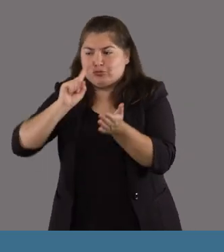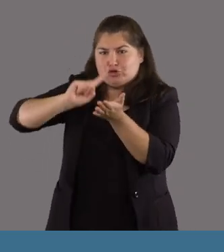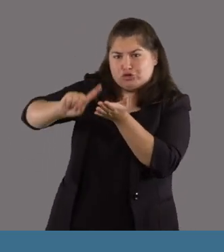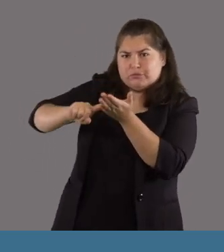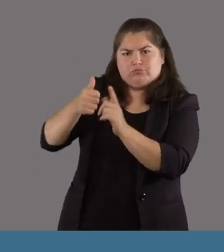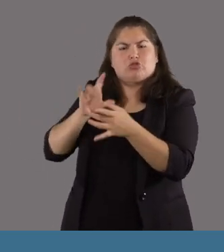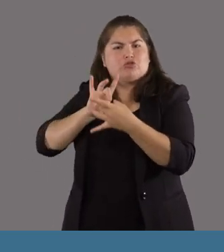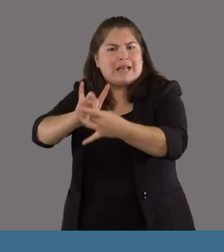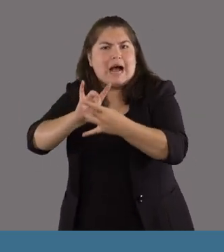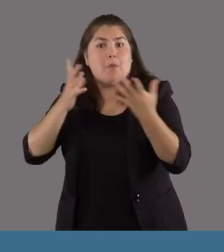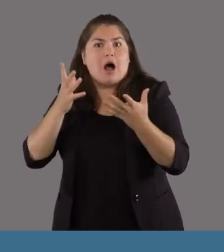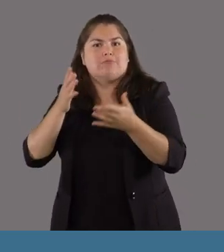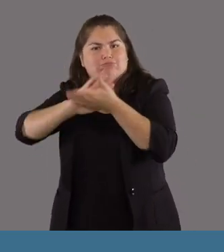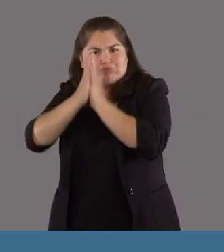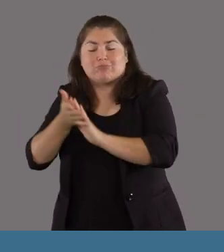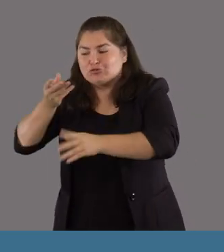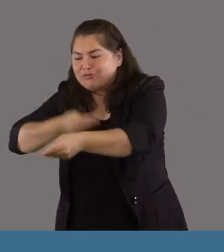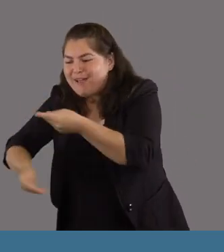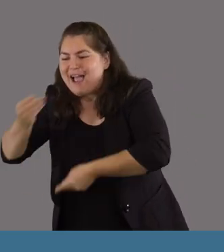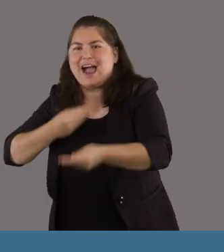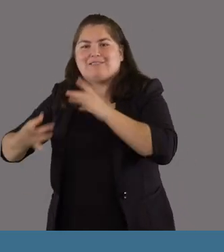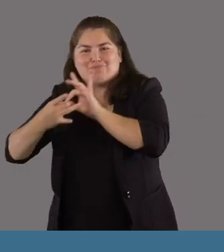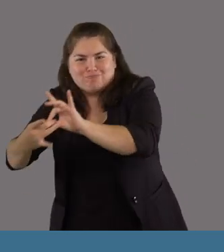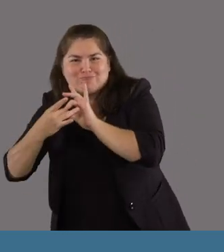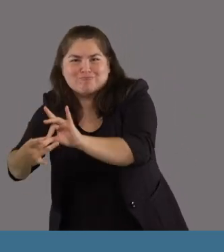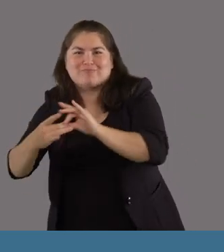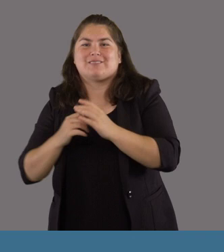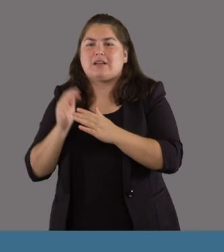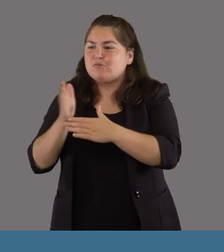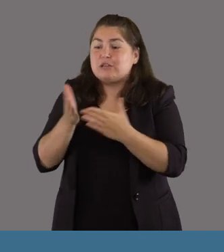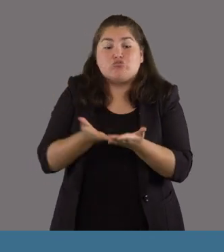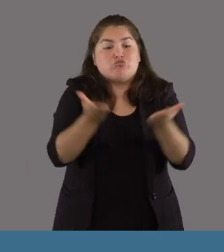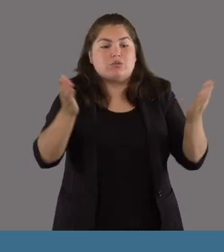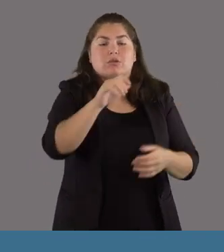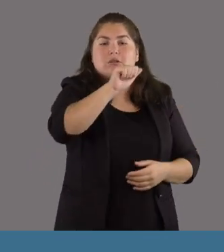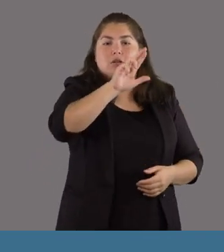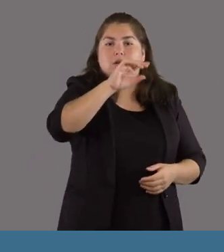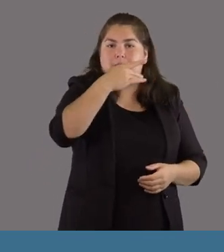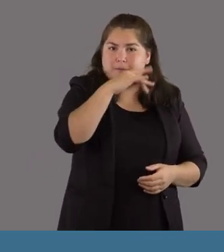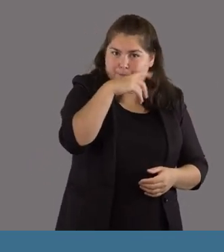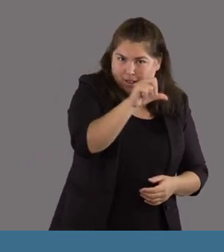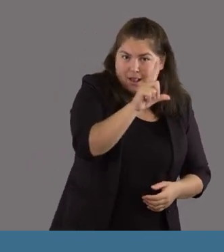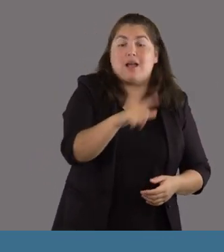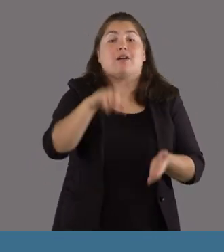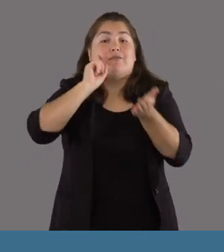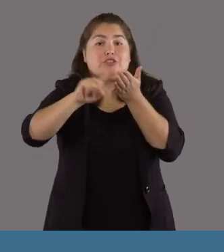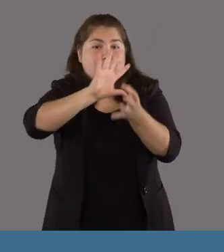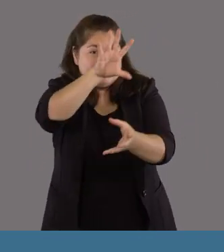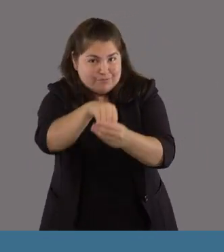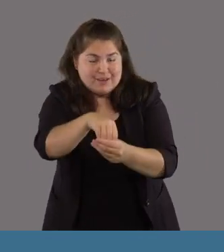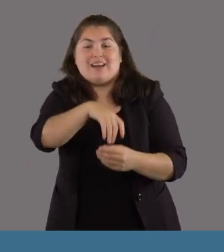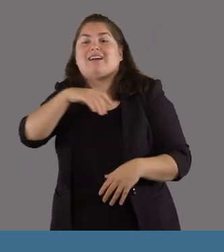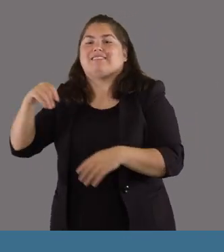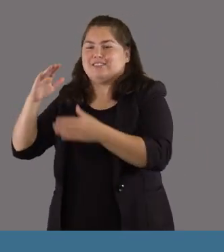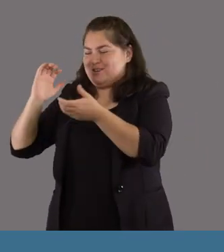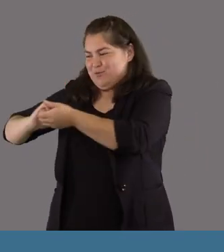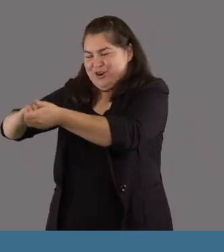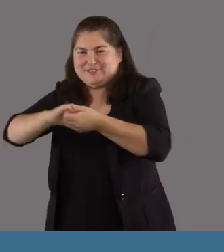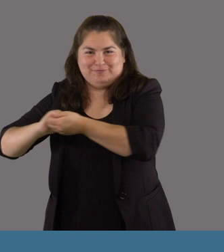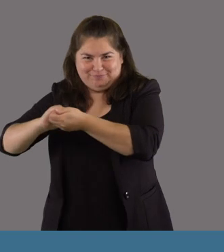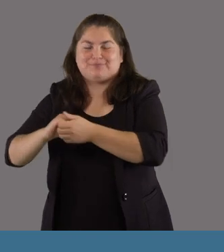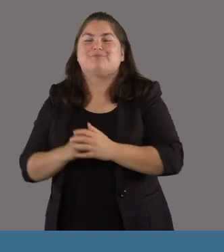that research is relevant and creates a reciprocal relationship between Archipel, research participants and partners.